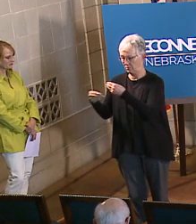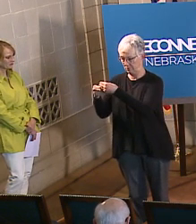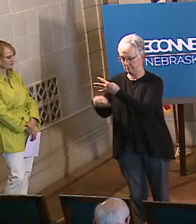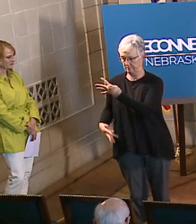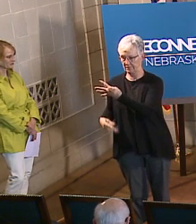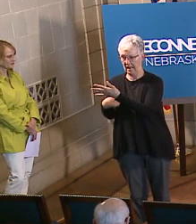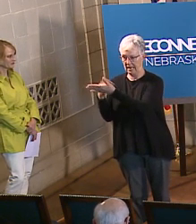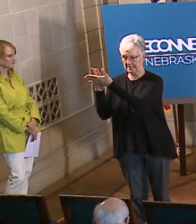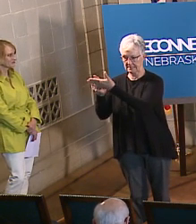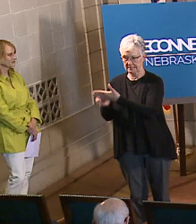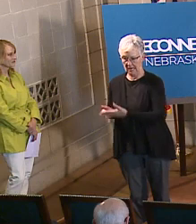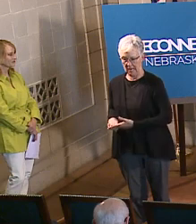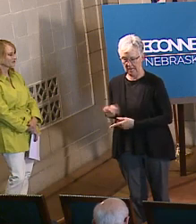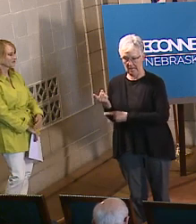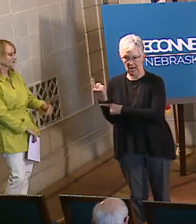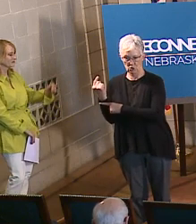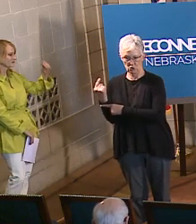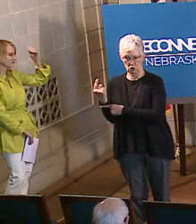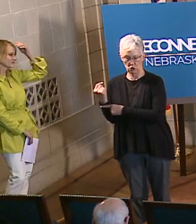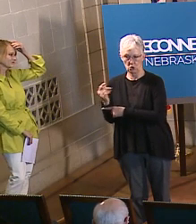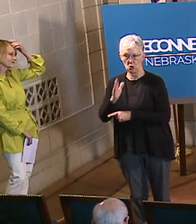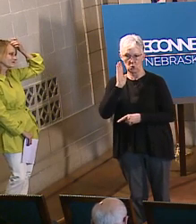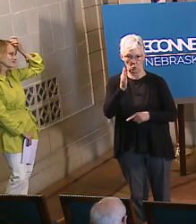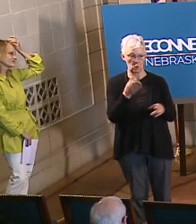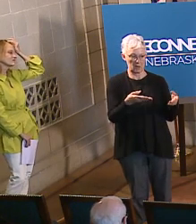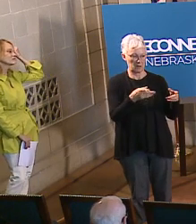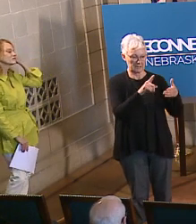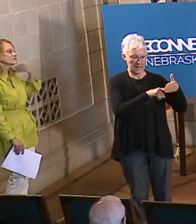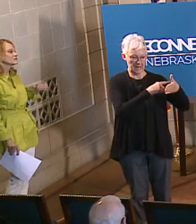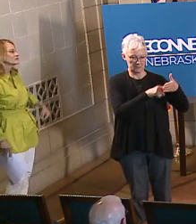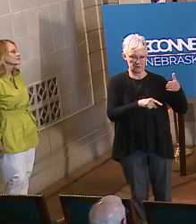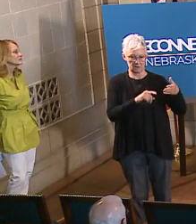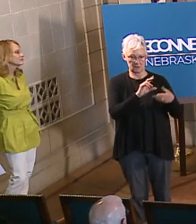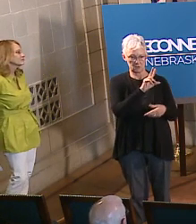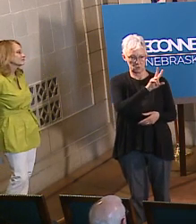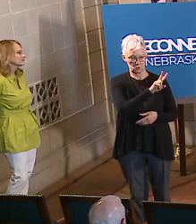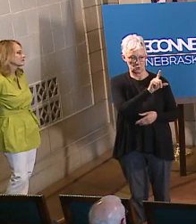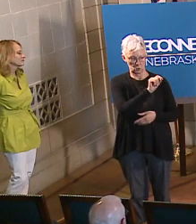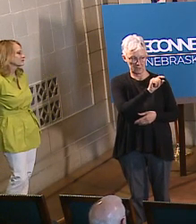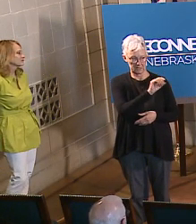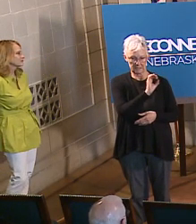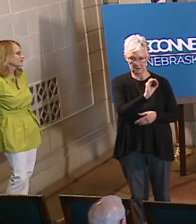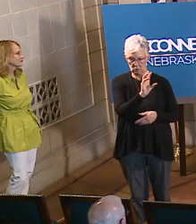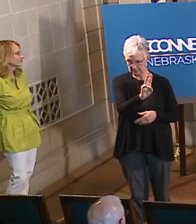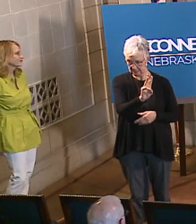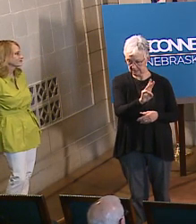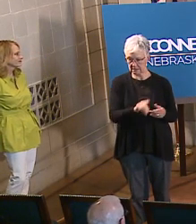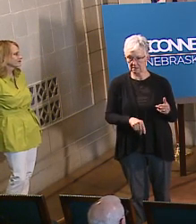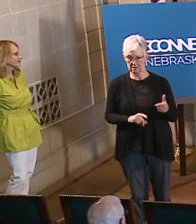CANCELLING A NUMBER OF THE EXECUTIVE ORDERS I SIGNED LAST YEAR WITH REGARD TO THE